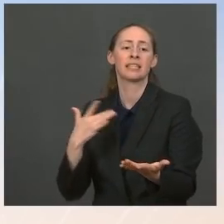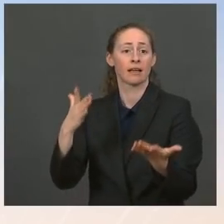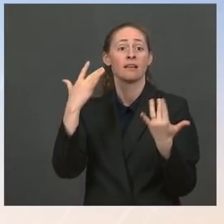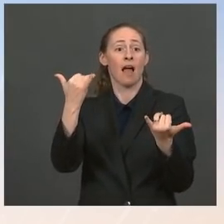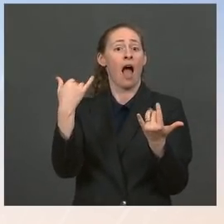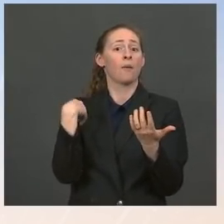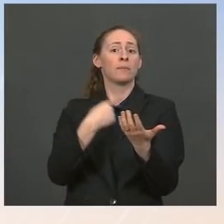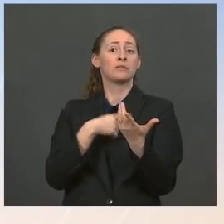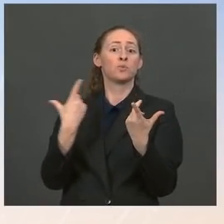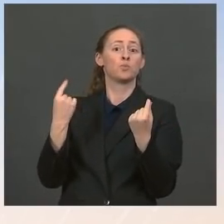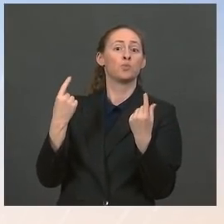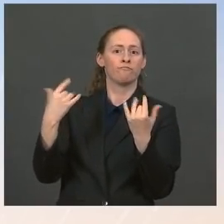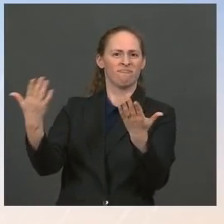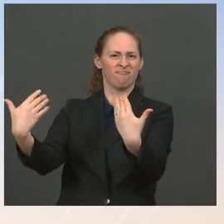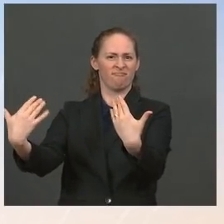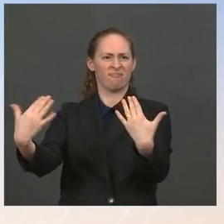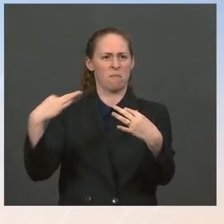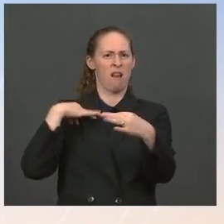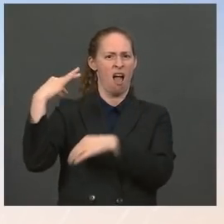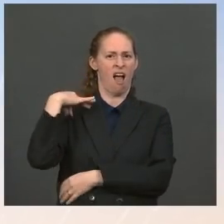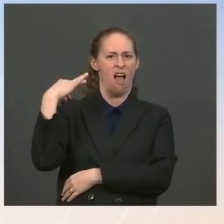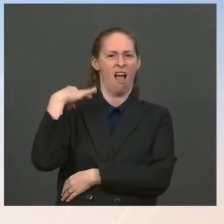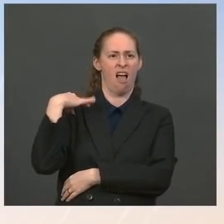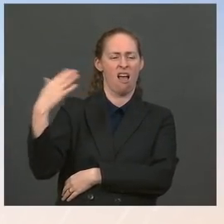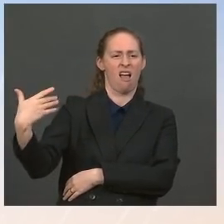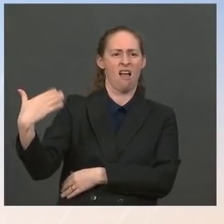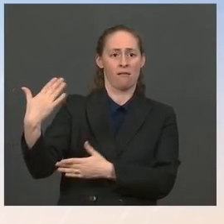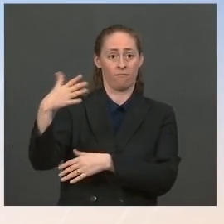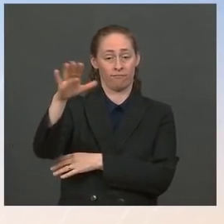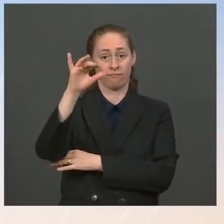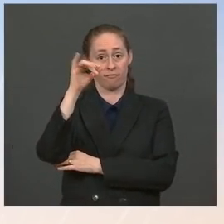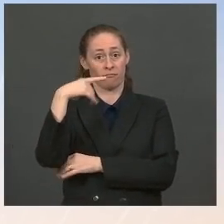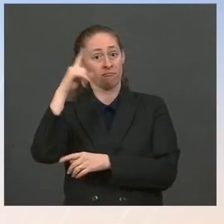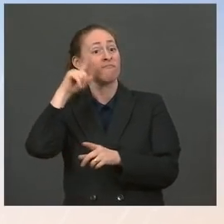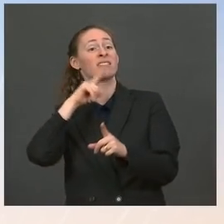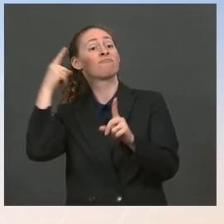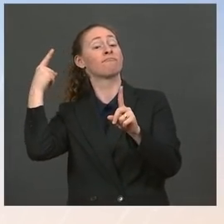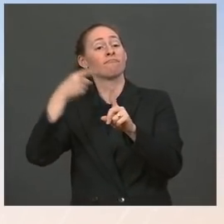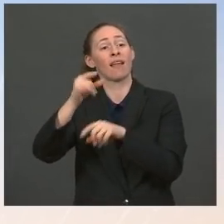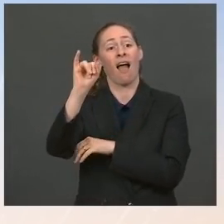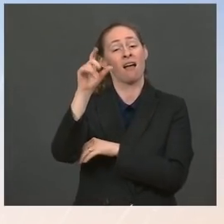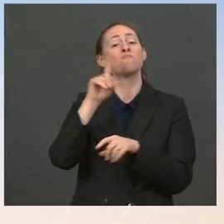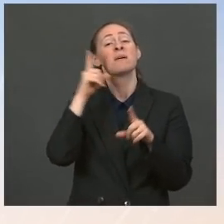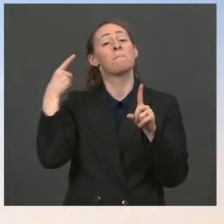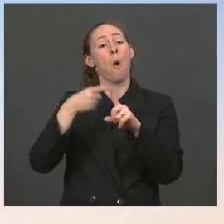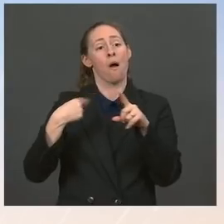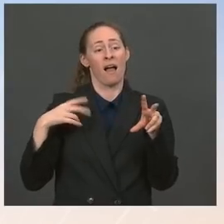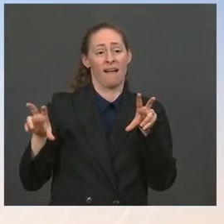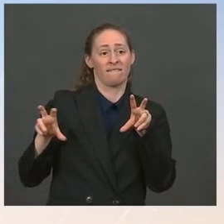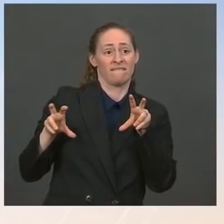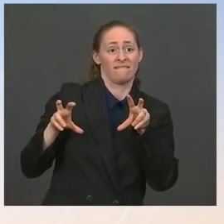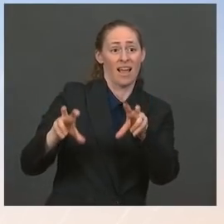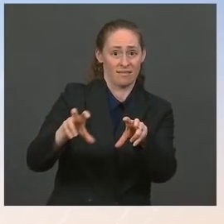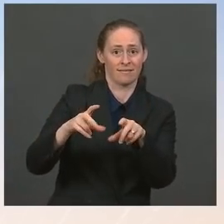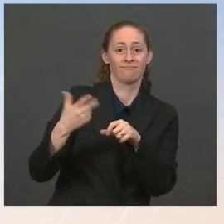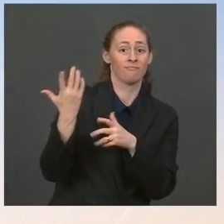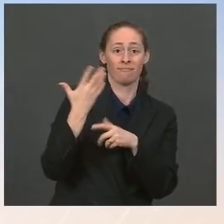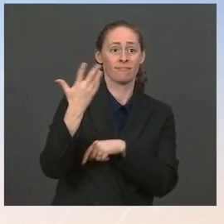And for every dollar that we have to give out, there are about 10 in impressive applications coming in. This allows us to grow those programs